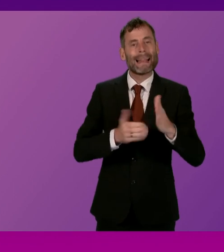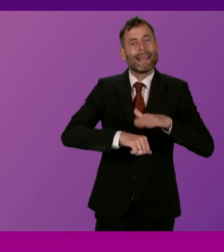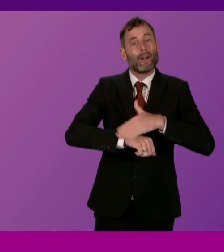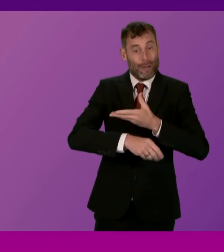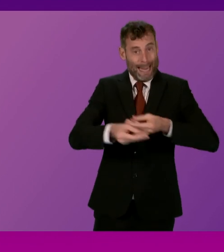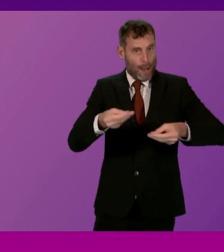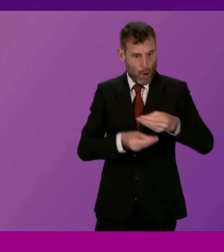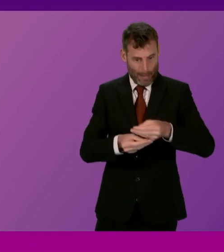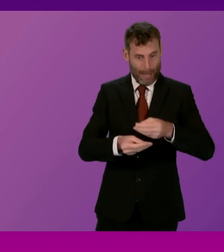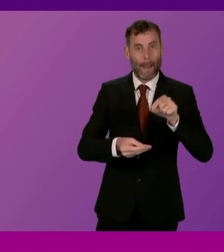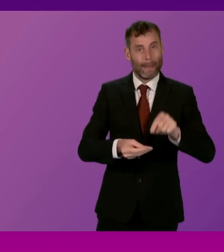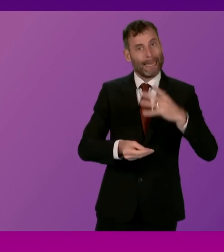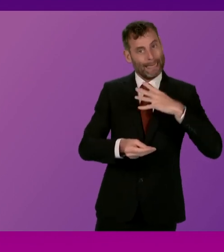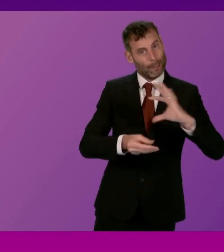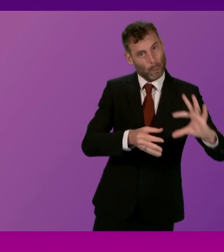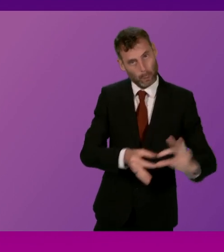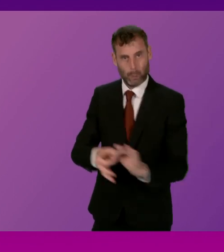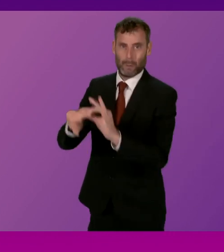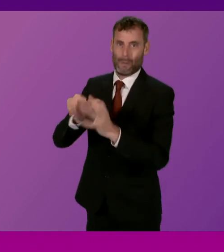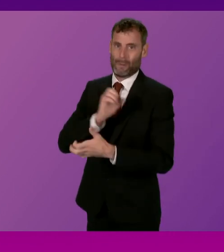I agree whole-heartedly with Maggie Chapman.